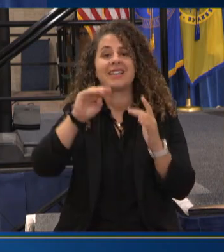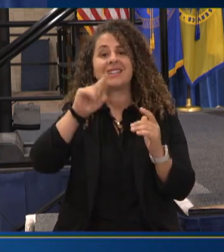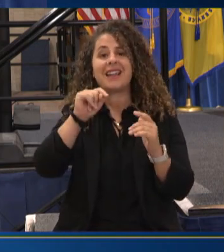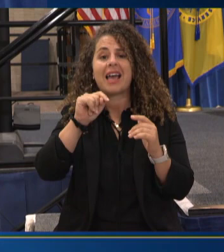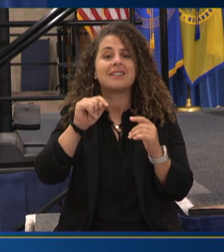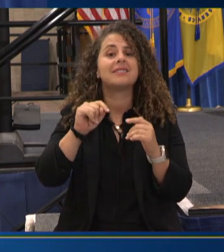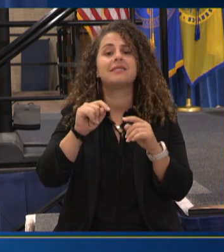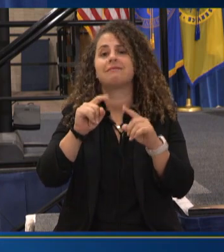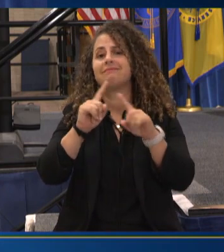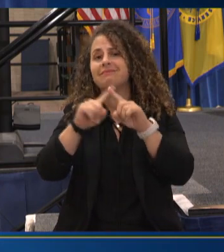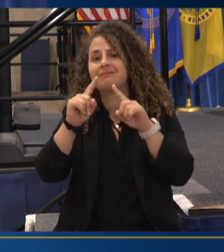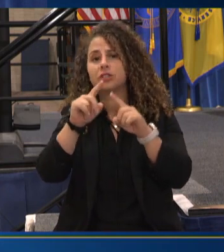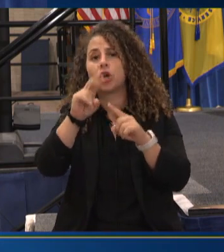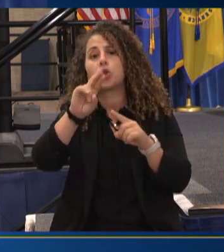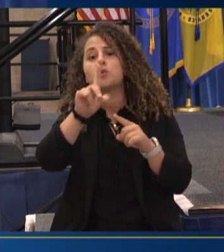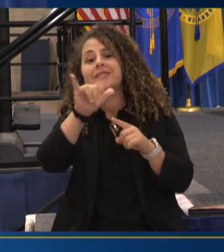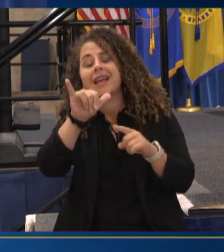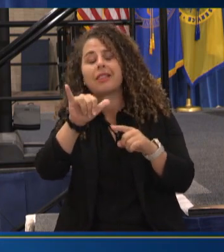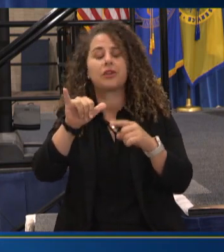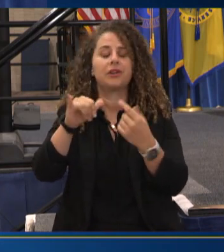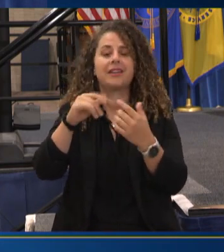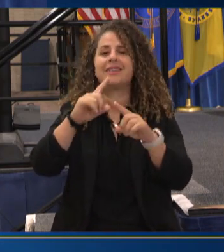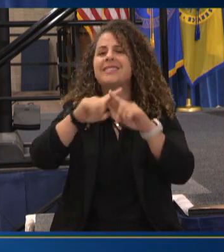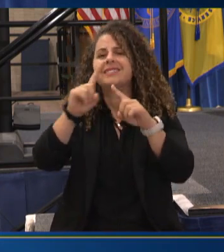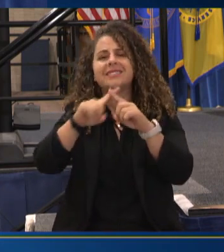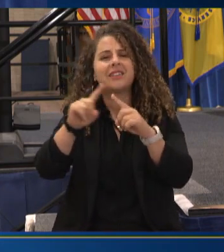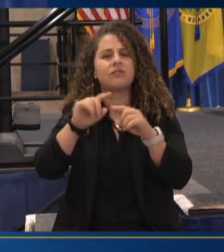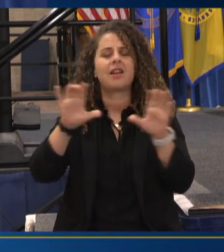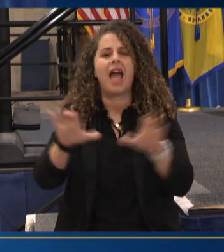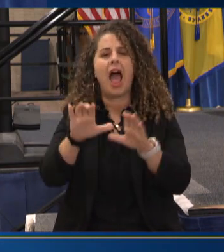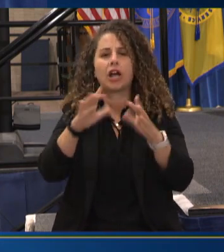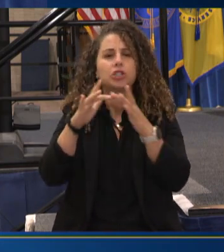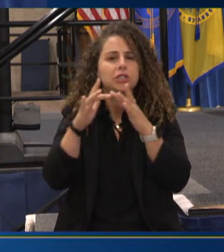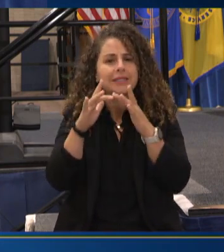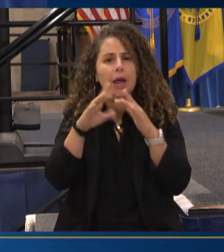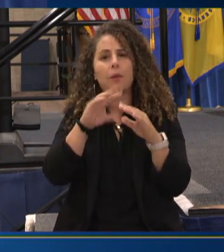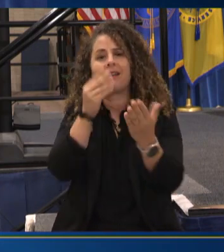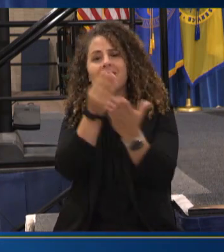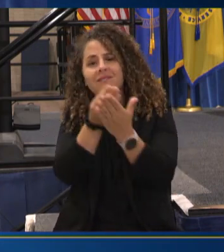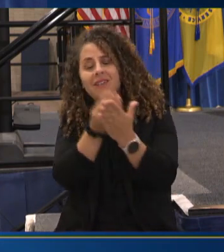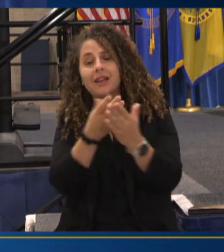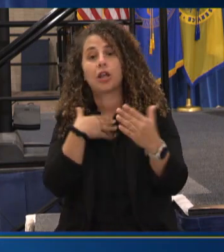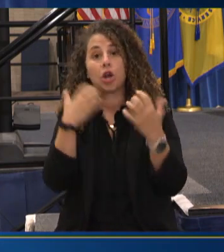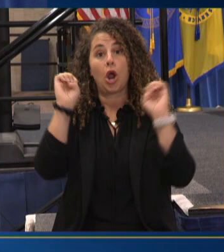assistance, the Community Action Network funding, our emergency preparedness with